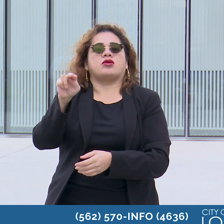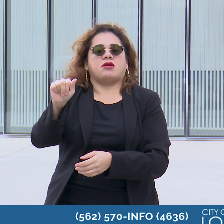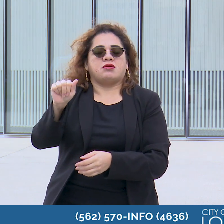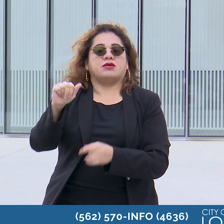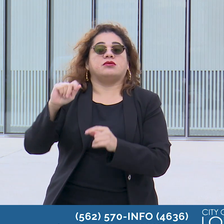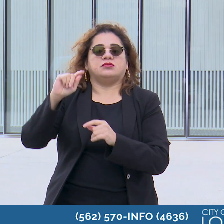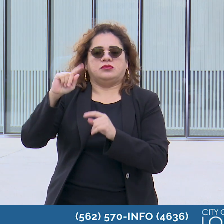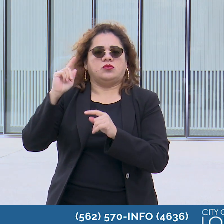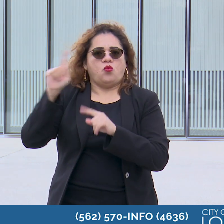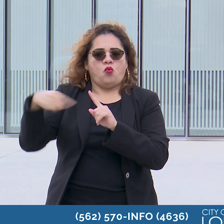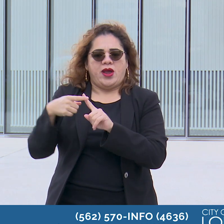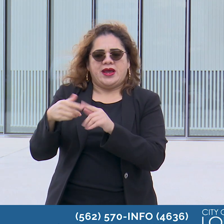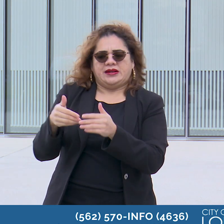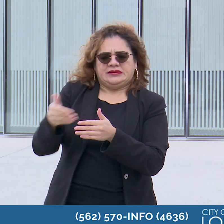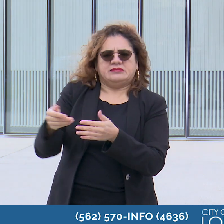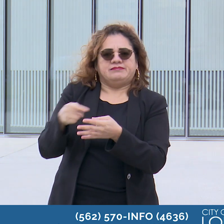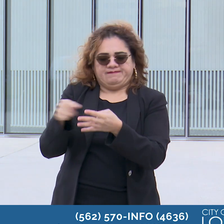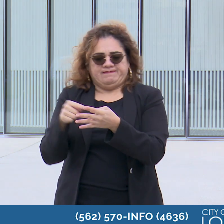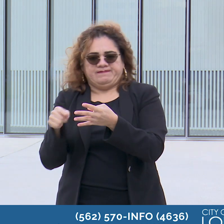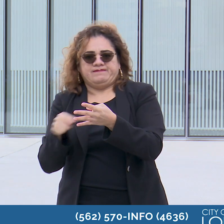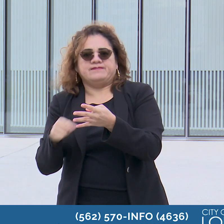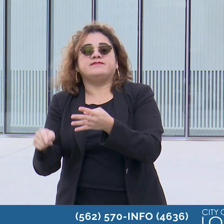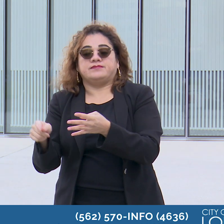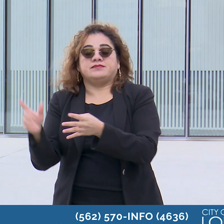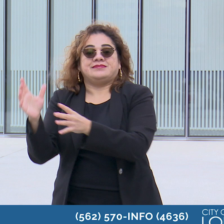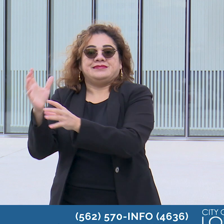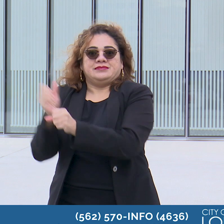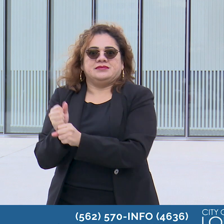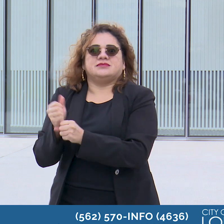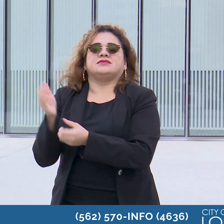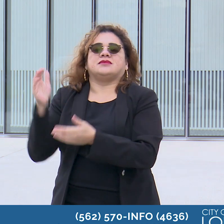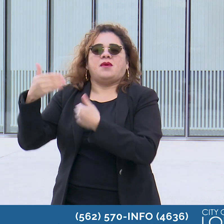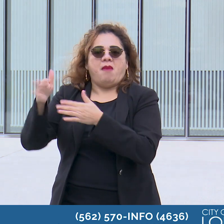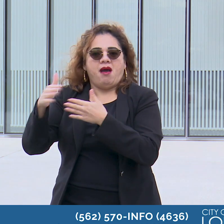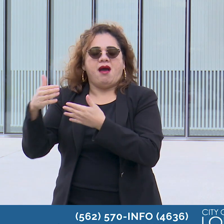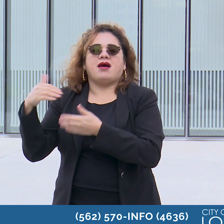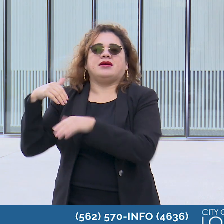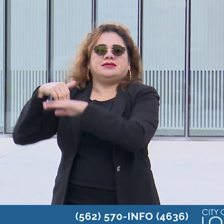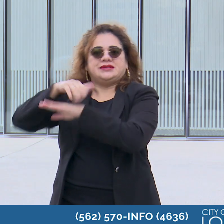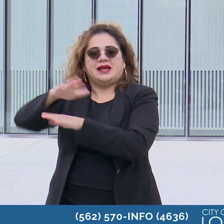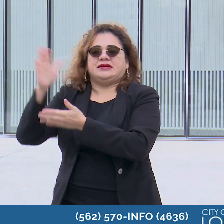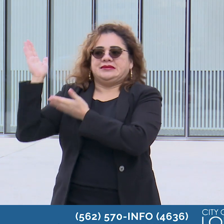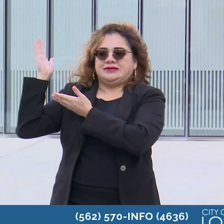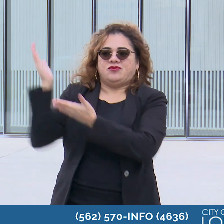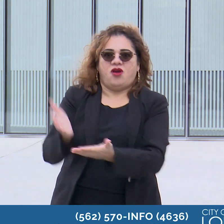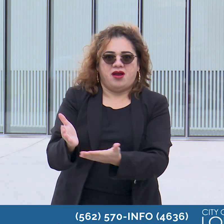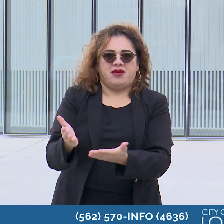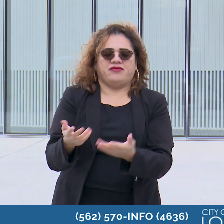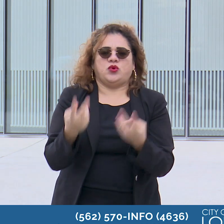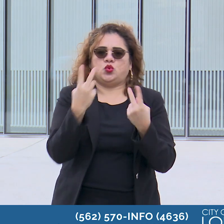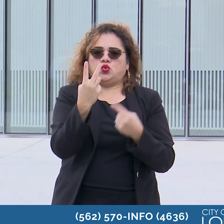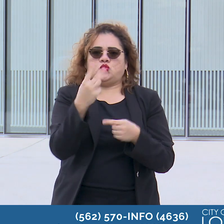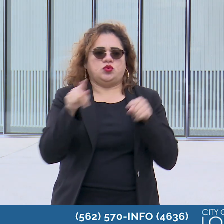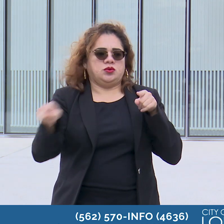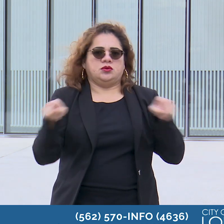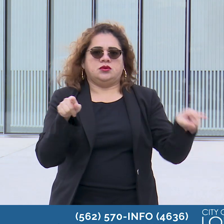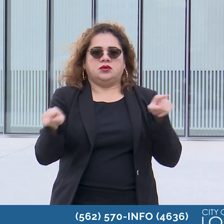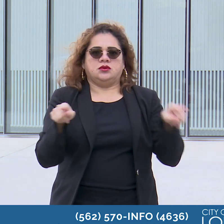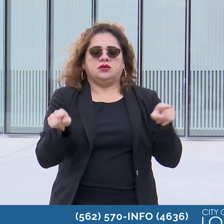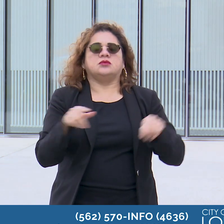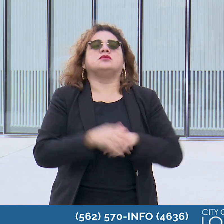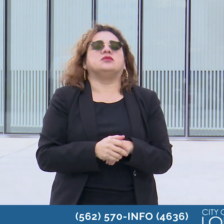Now these vaccines will be arriving soon after the Pfizer vaccinations and we expect to receive